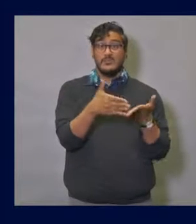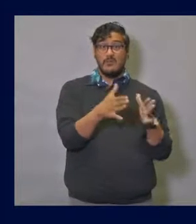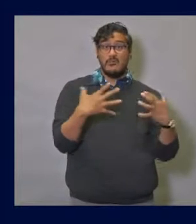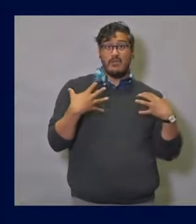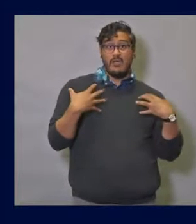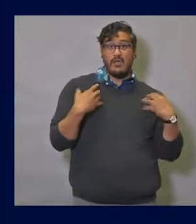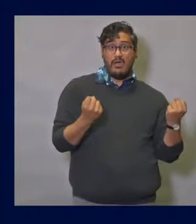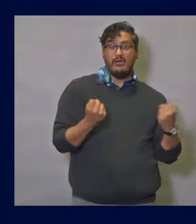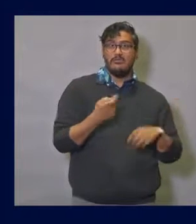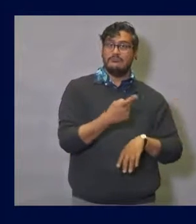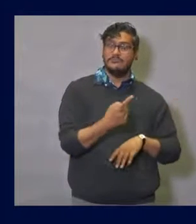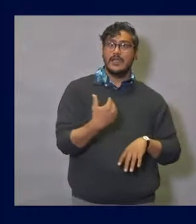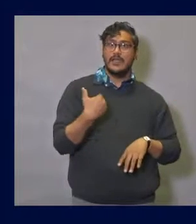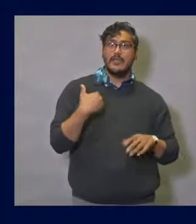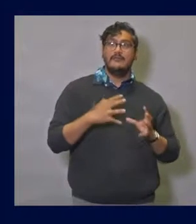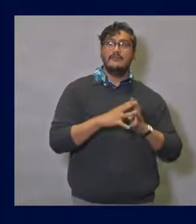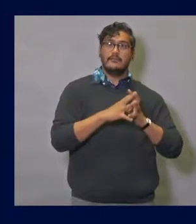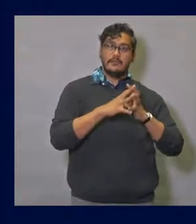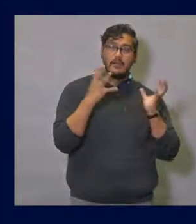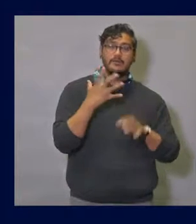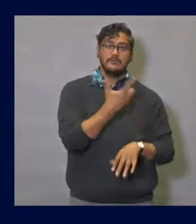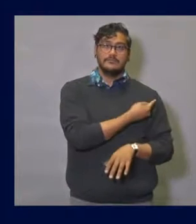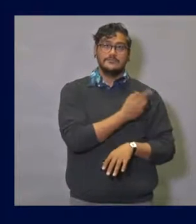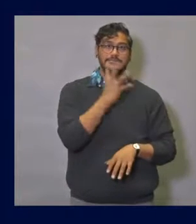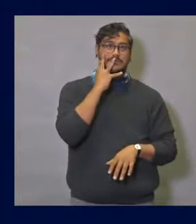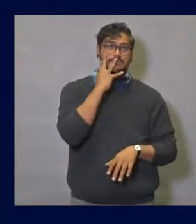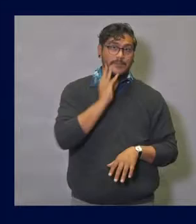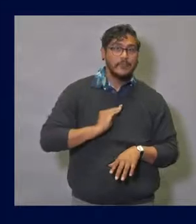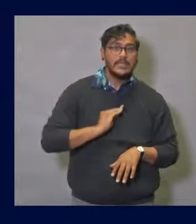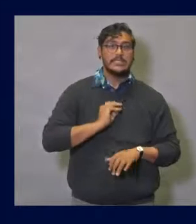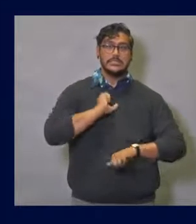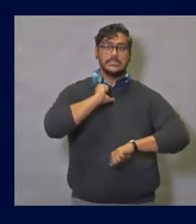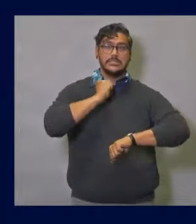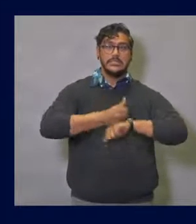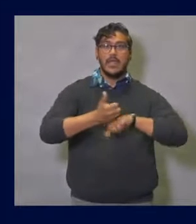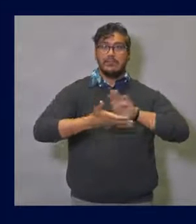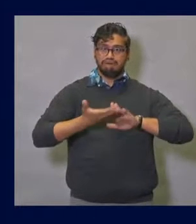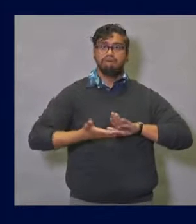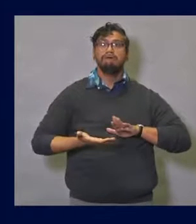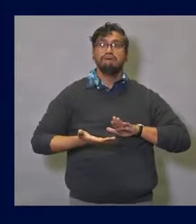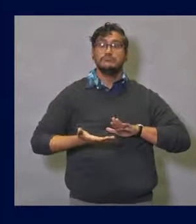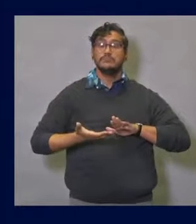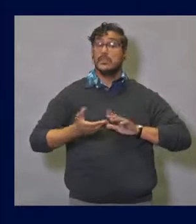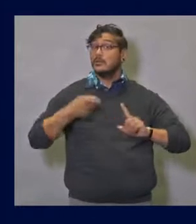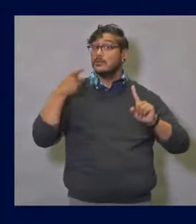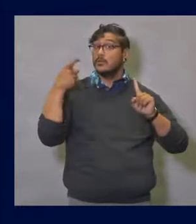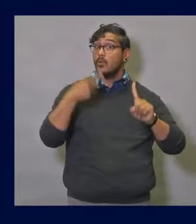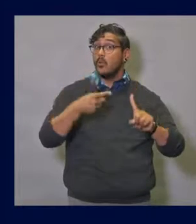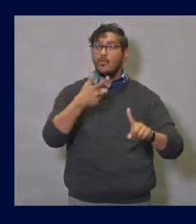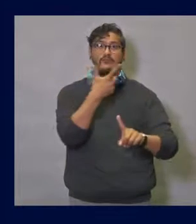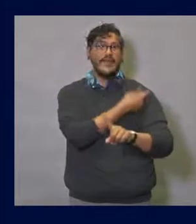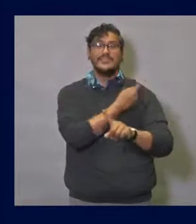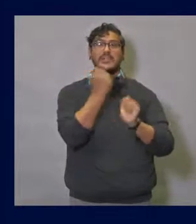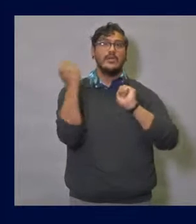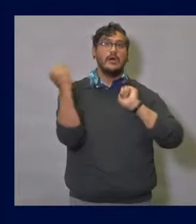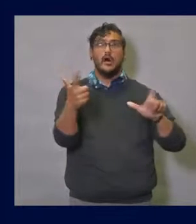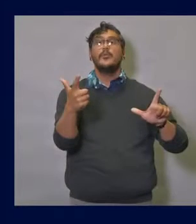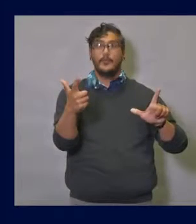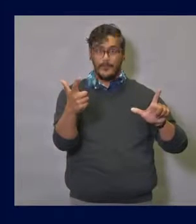GIVEN THE EXISTING AND EXTENSIVE VACCINATION